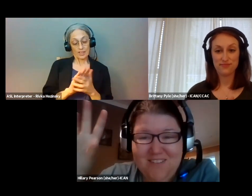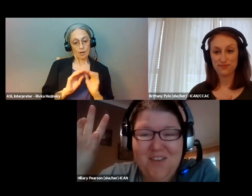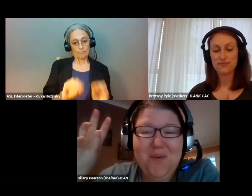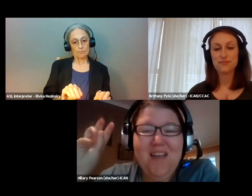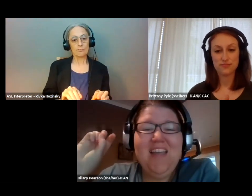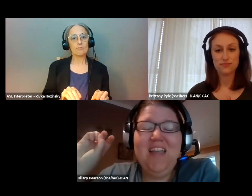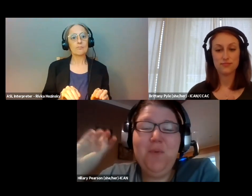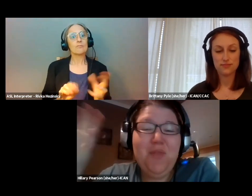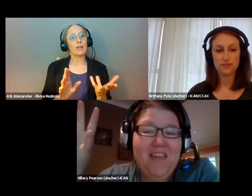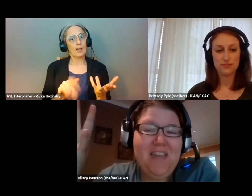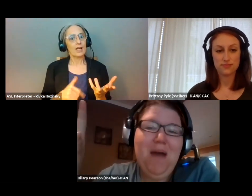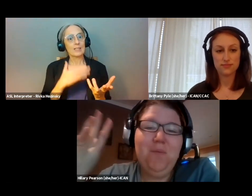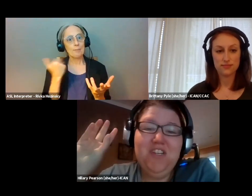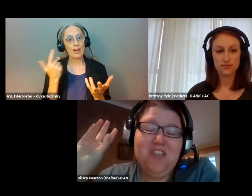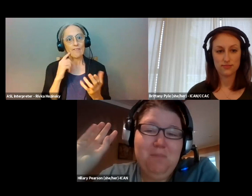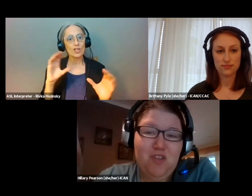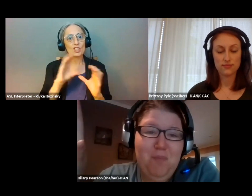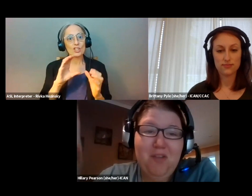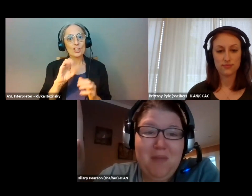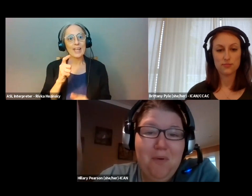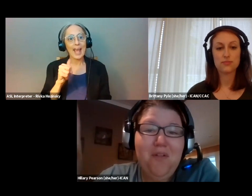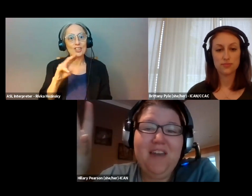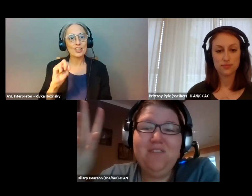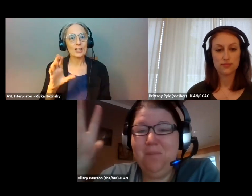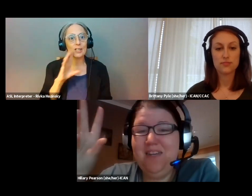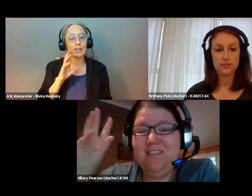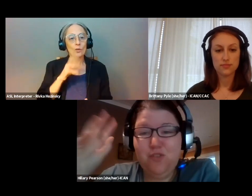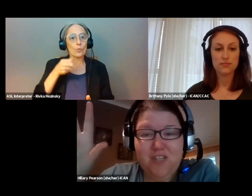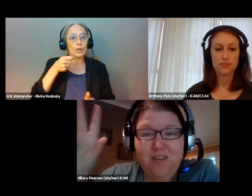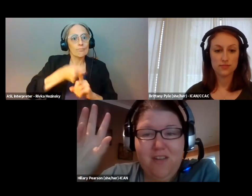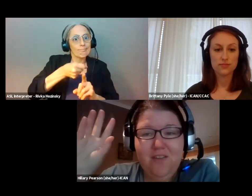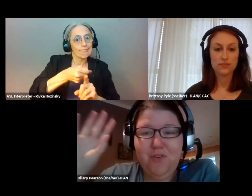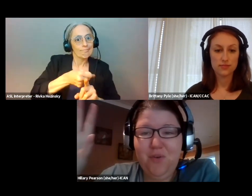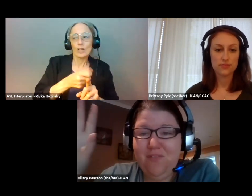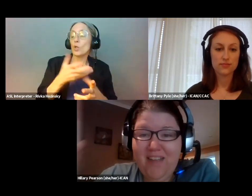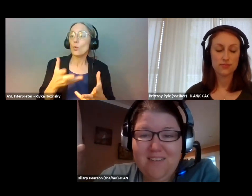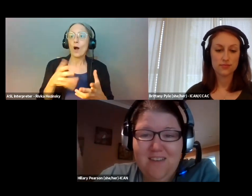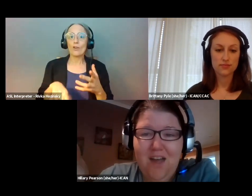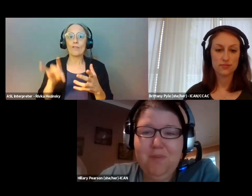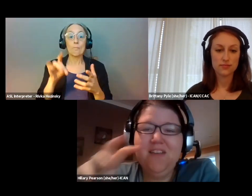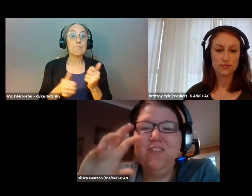So if we were thinking about reaching the most amount of people and if someone is searching for your event because